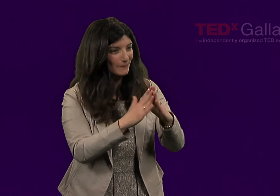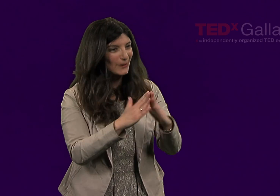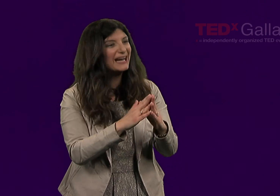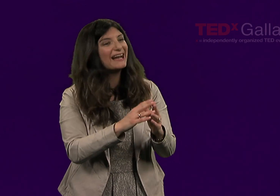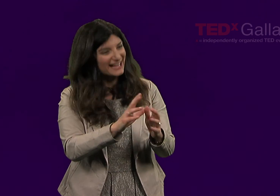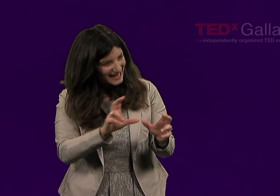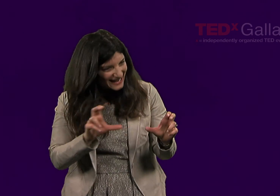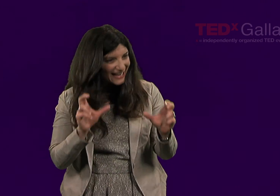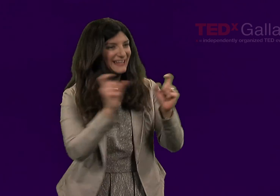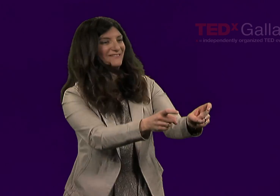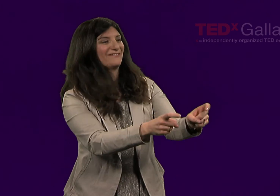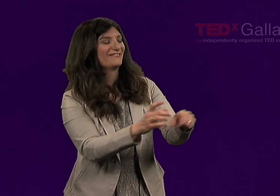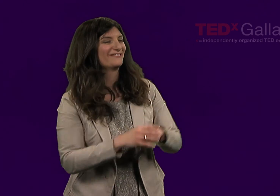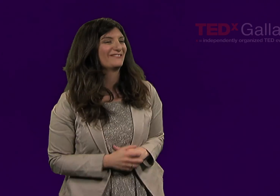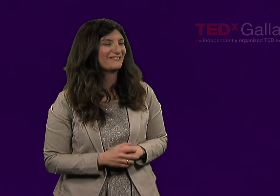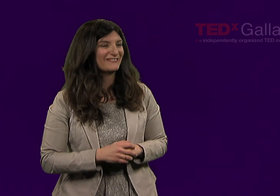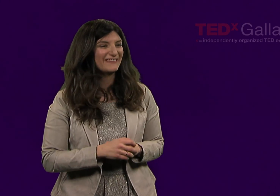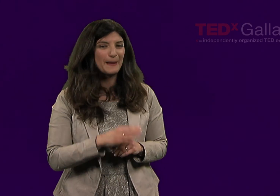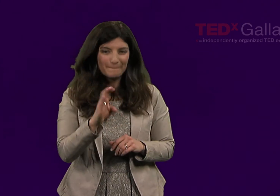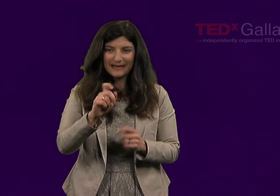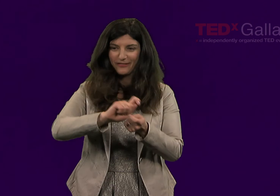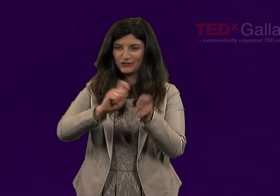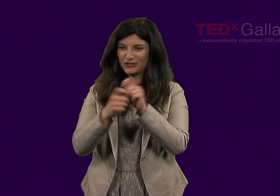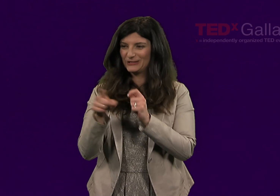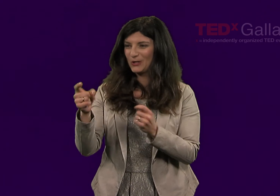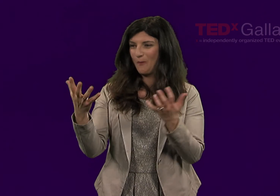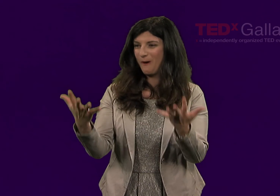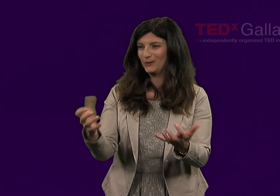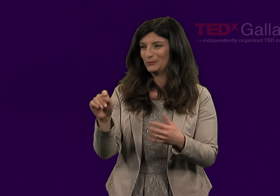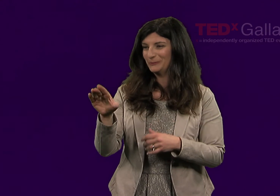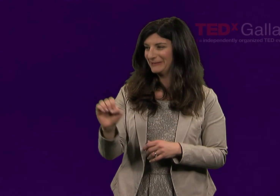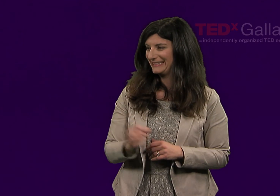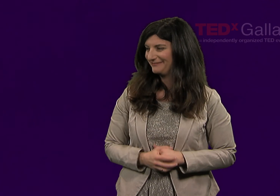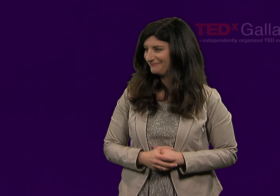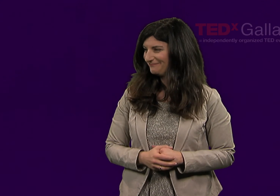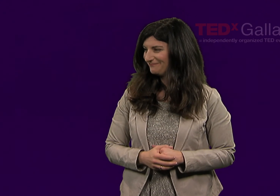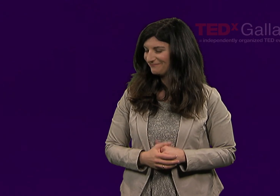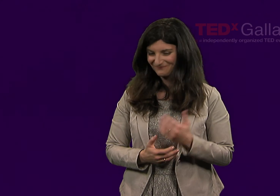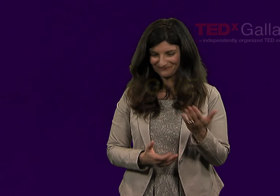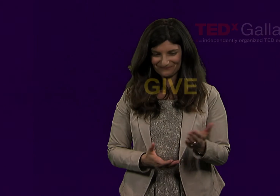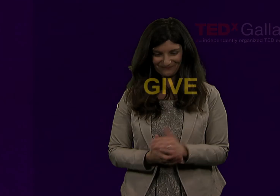if you want to invest in the community, give. Be the change that you want to see.